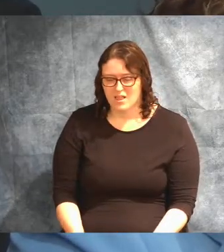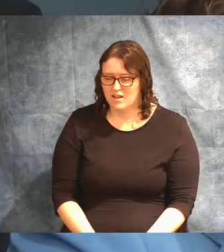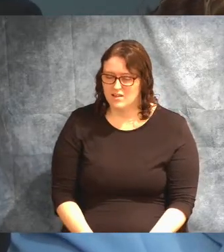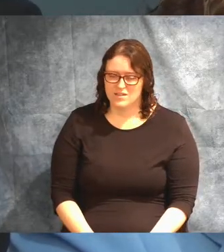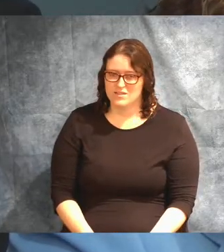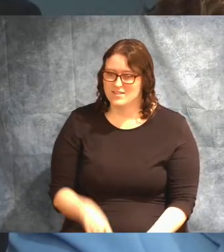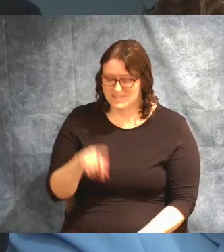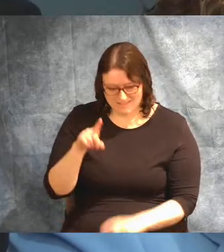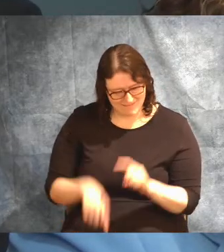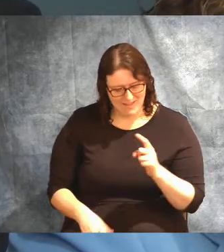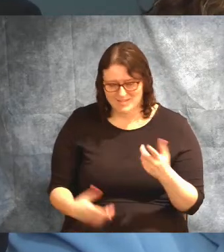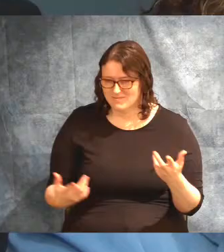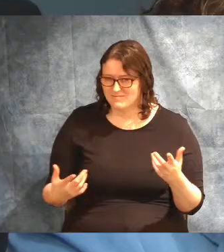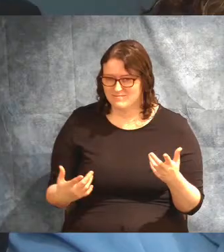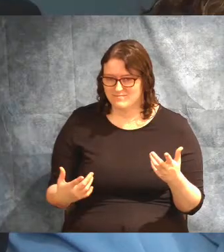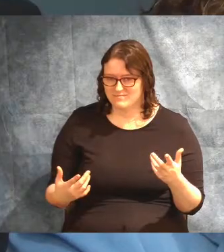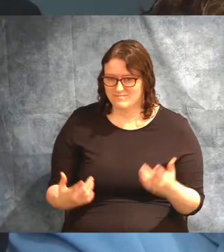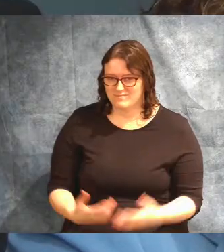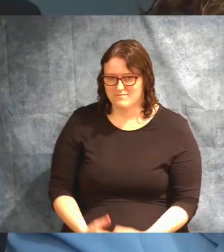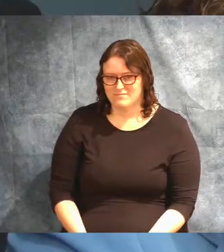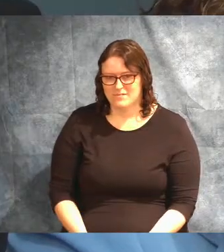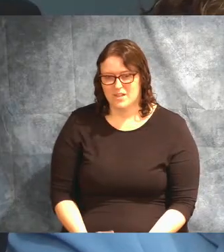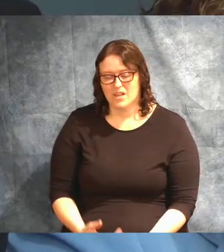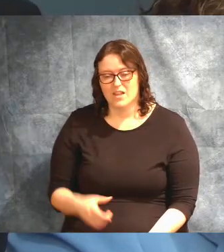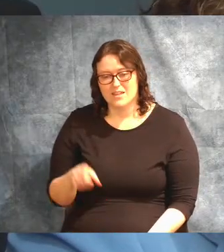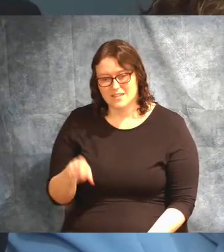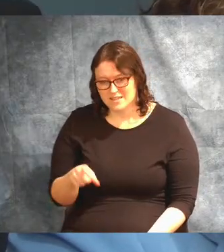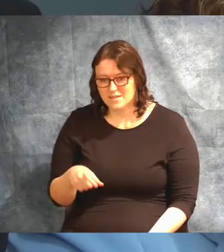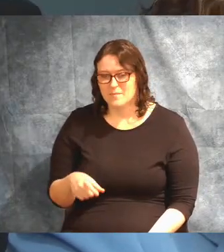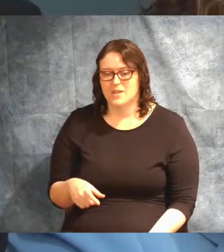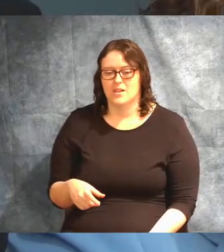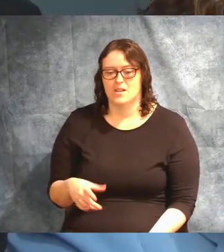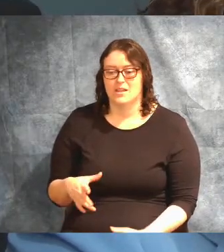They cannot. And so there needs to be a moratorum